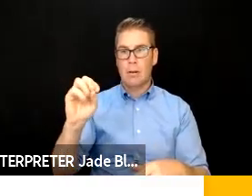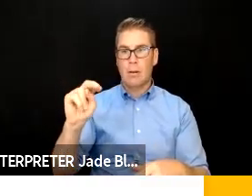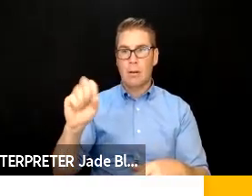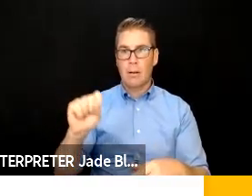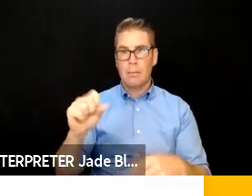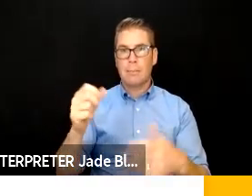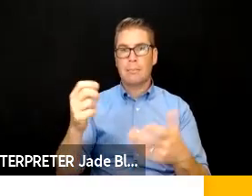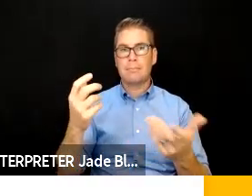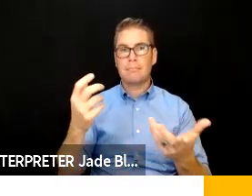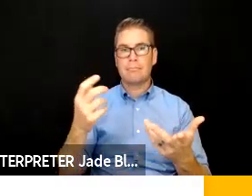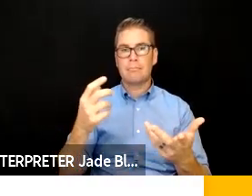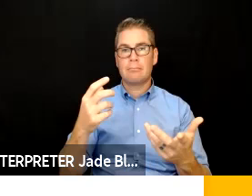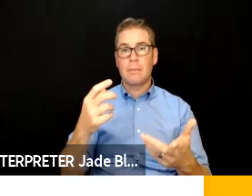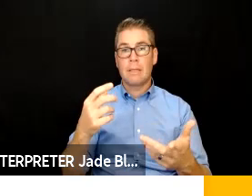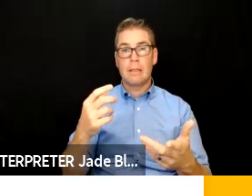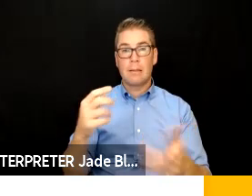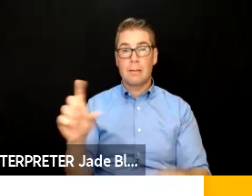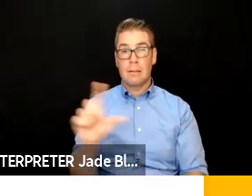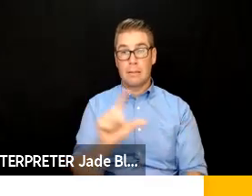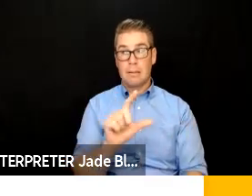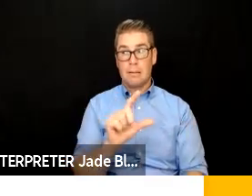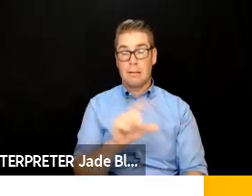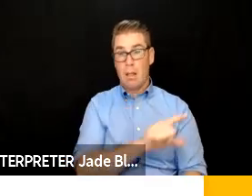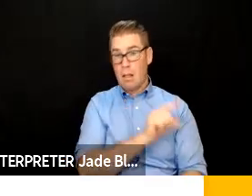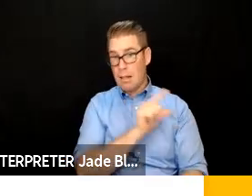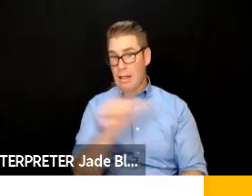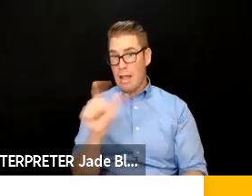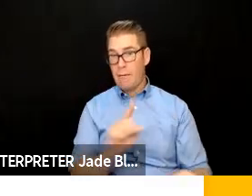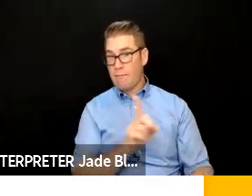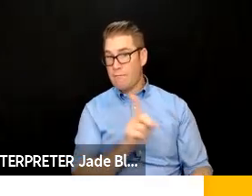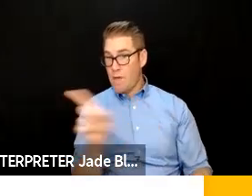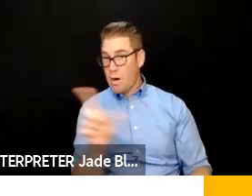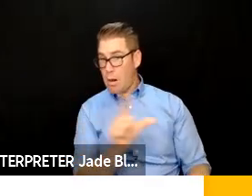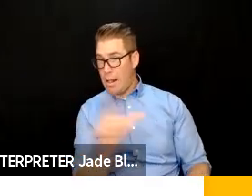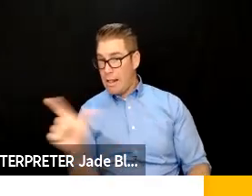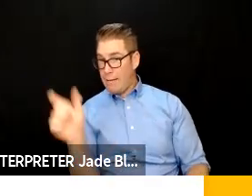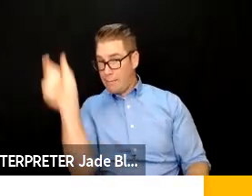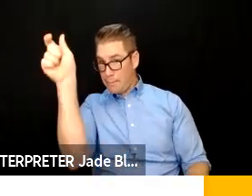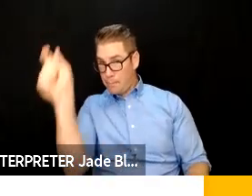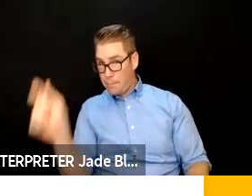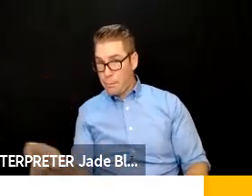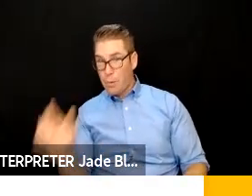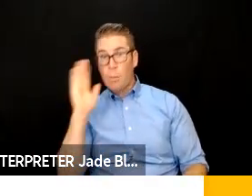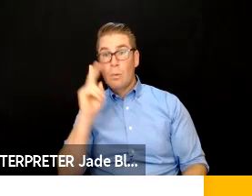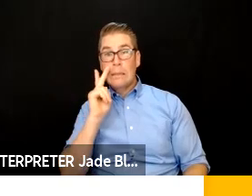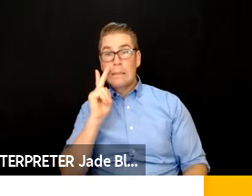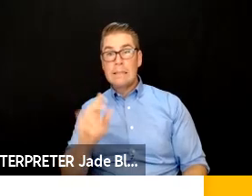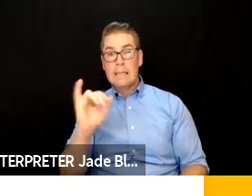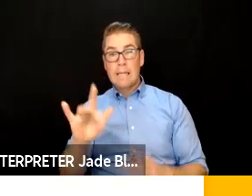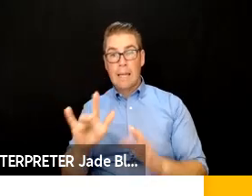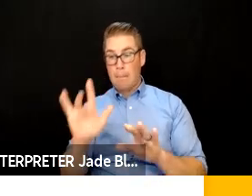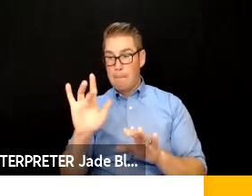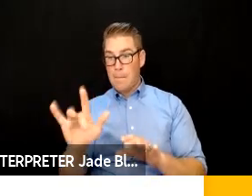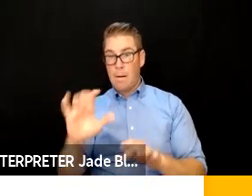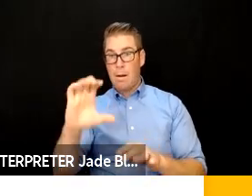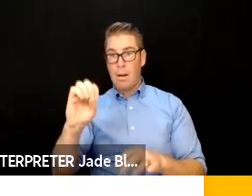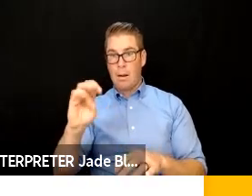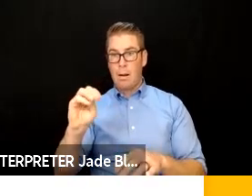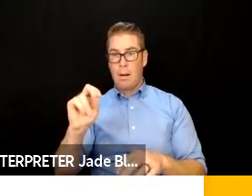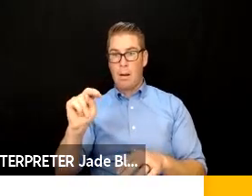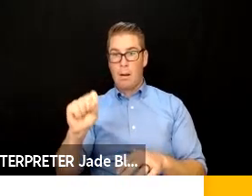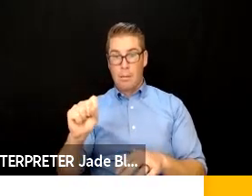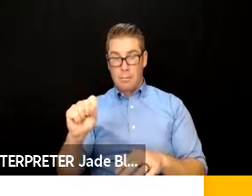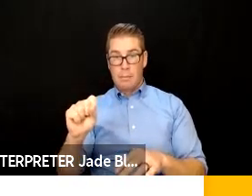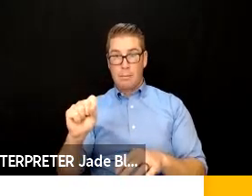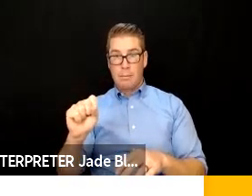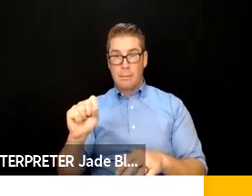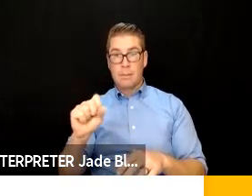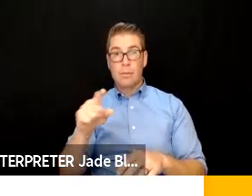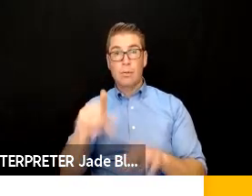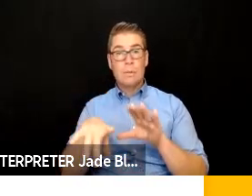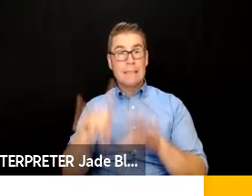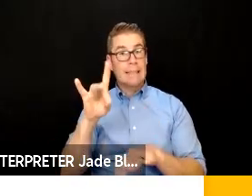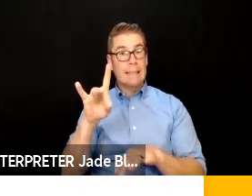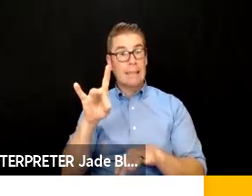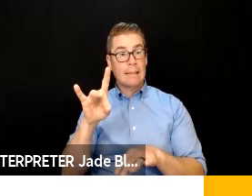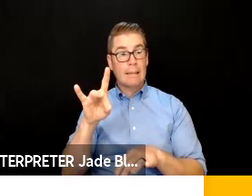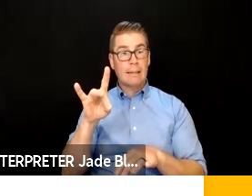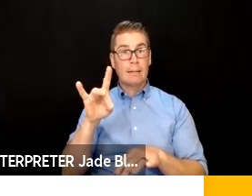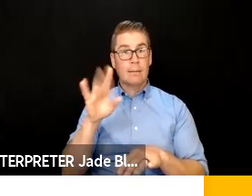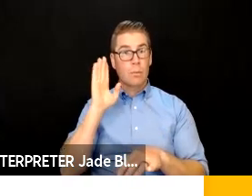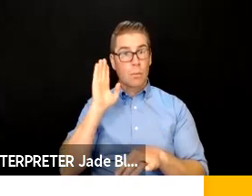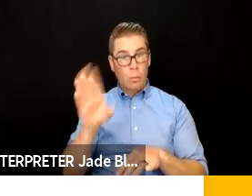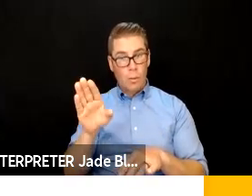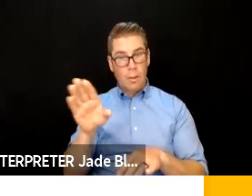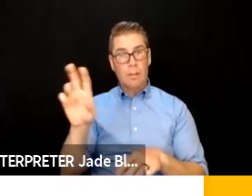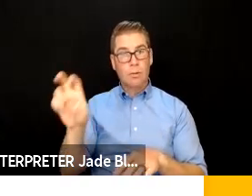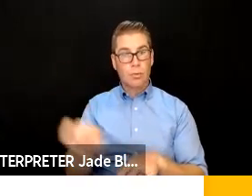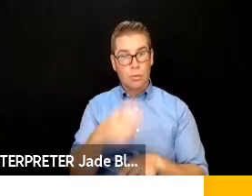Sally Potter: Over on the left hand side, the far left hand side menu, you're going to see this commons button. And when you select it, then it will take you to into the Commons.